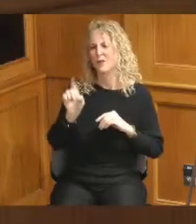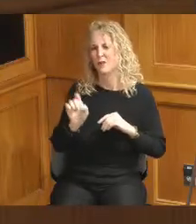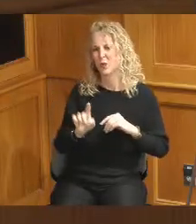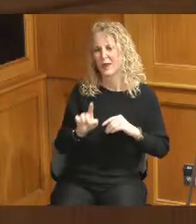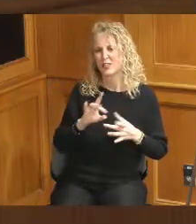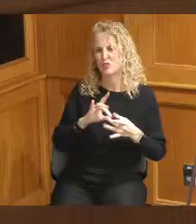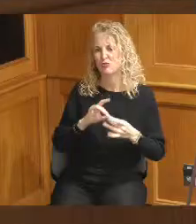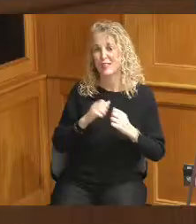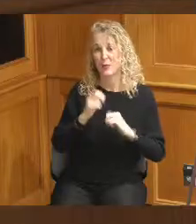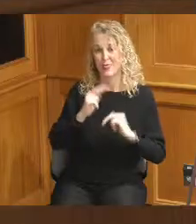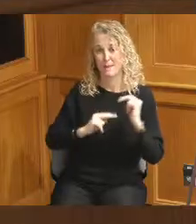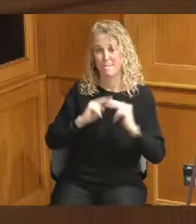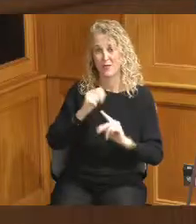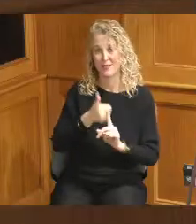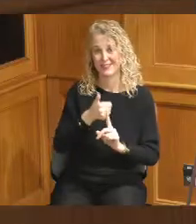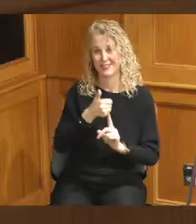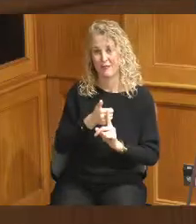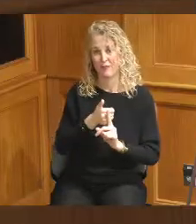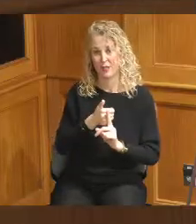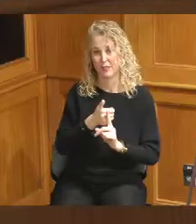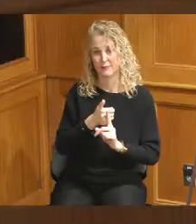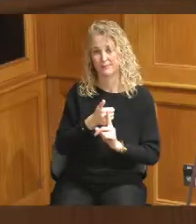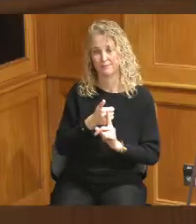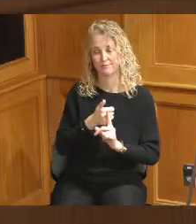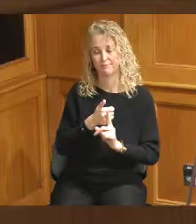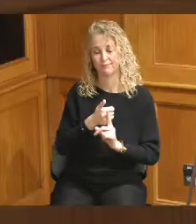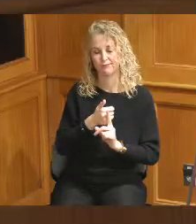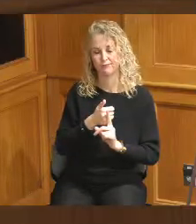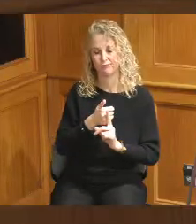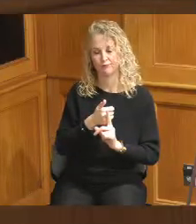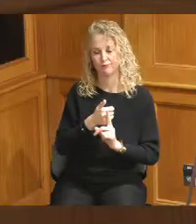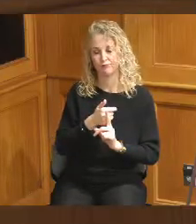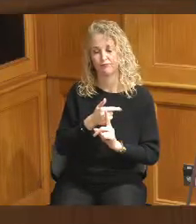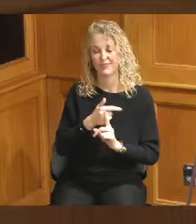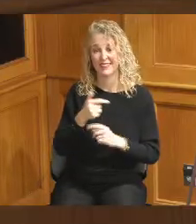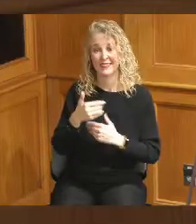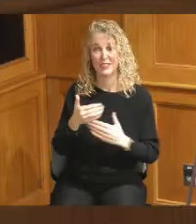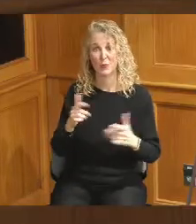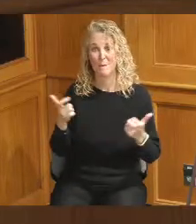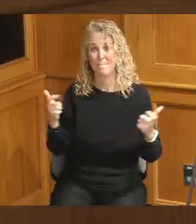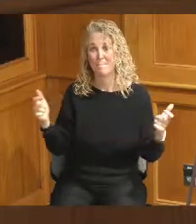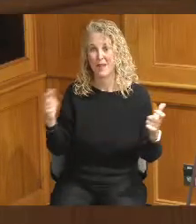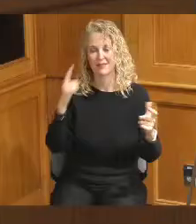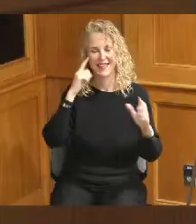building itself I these are big rooms that which I think is great because you will have all kinds